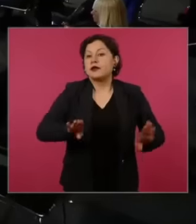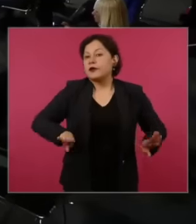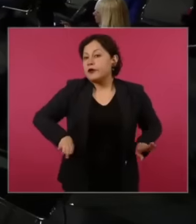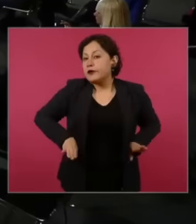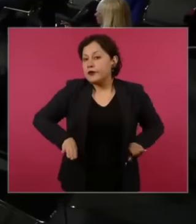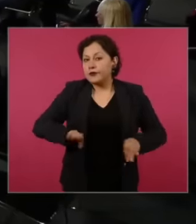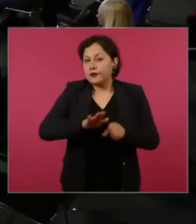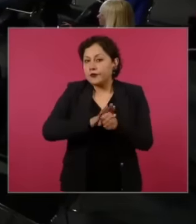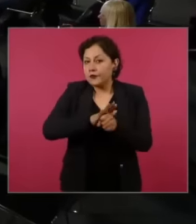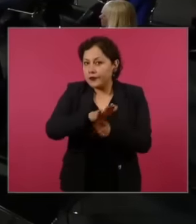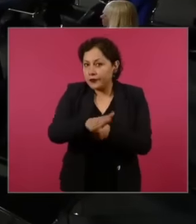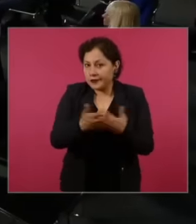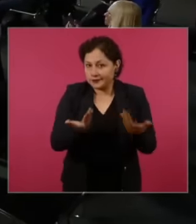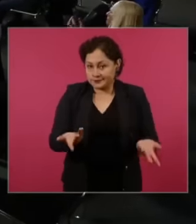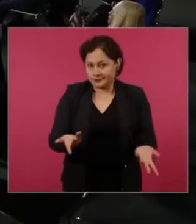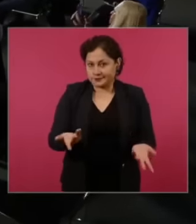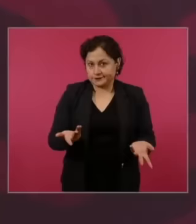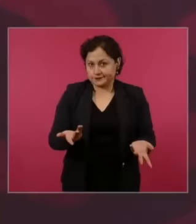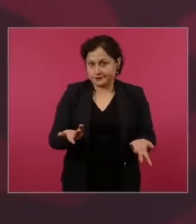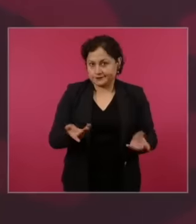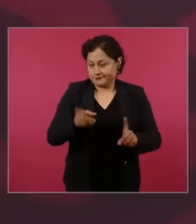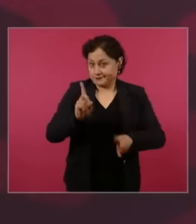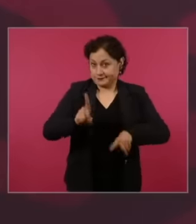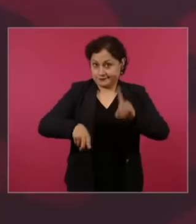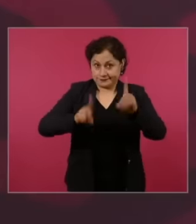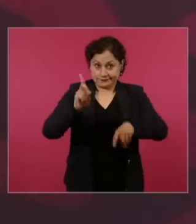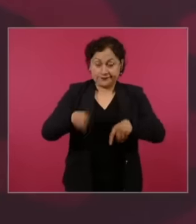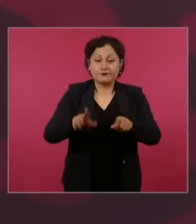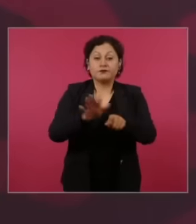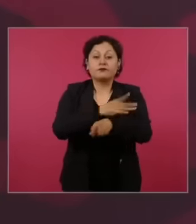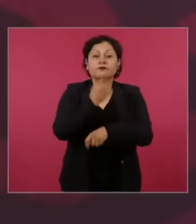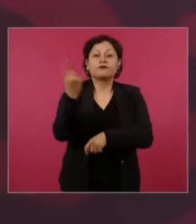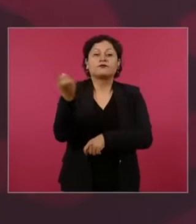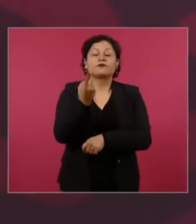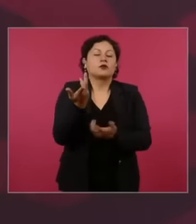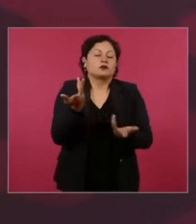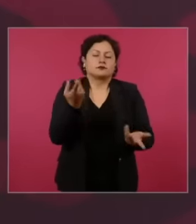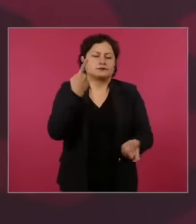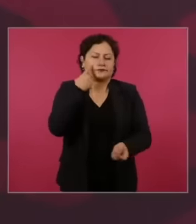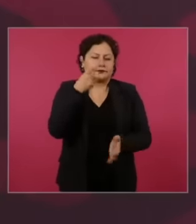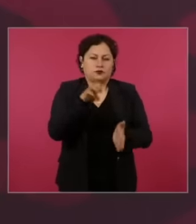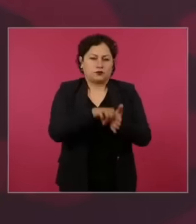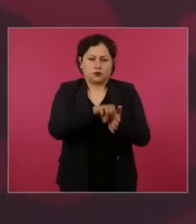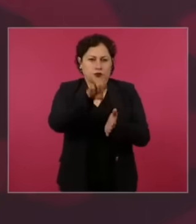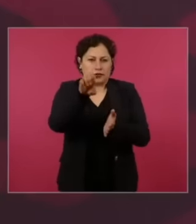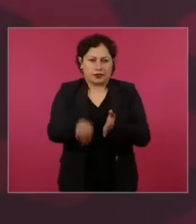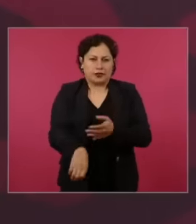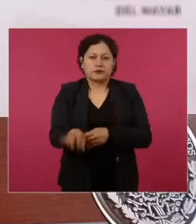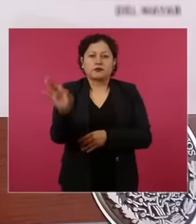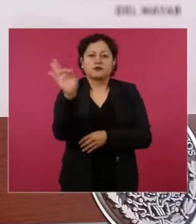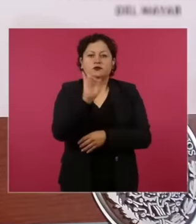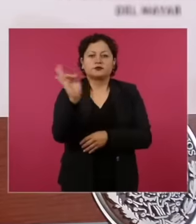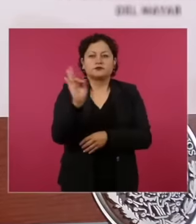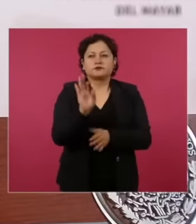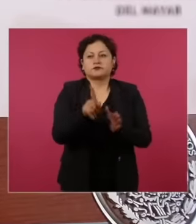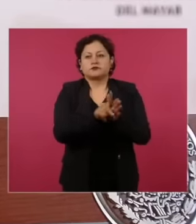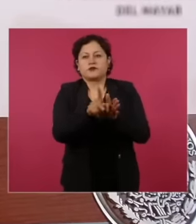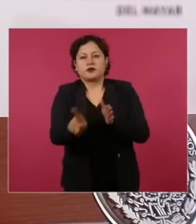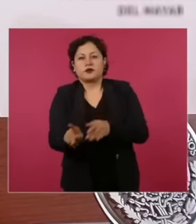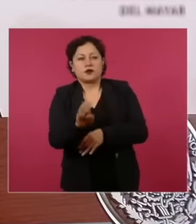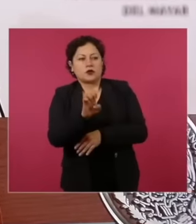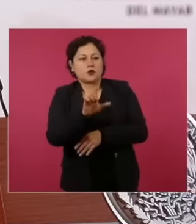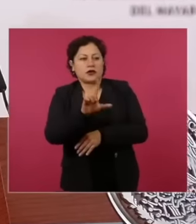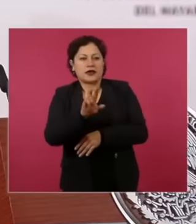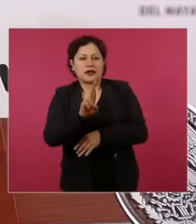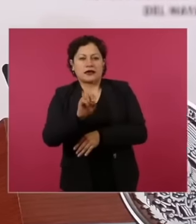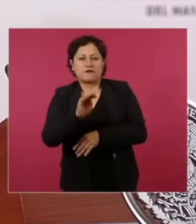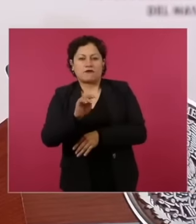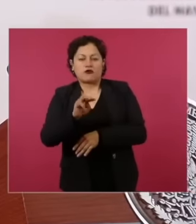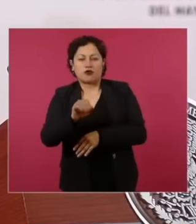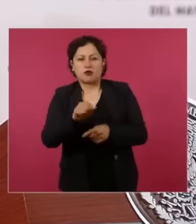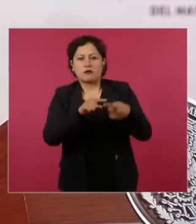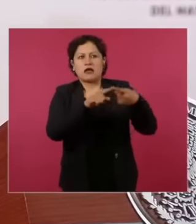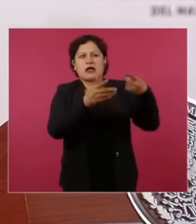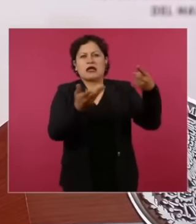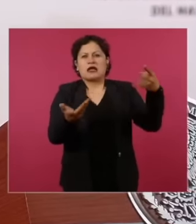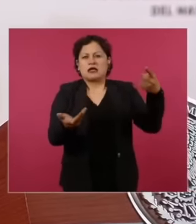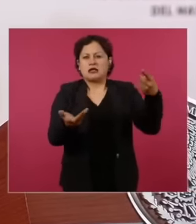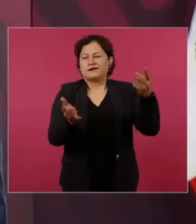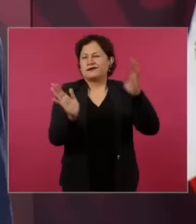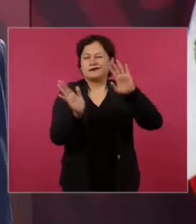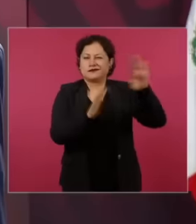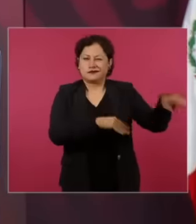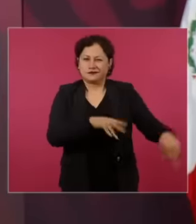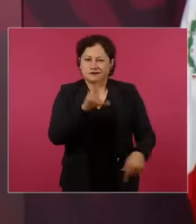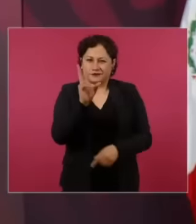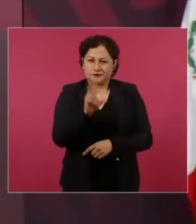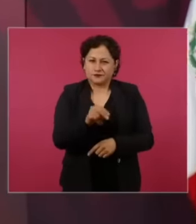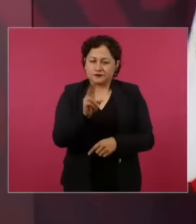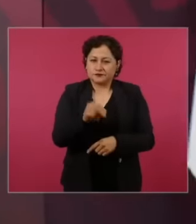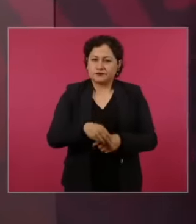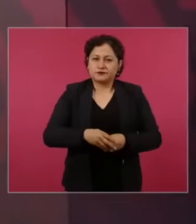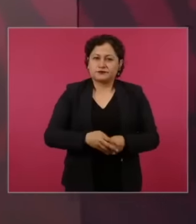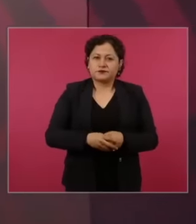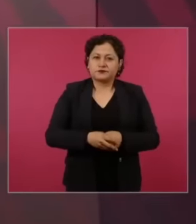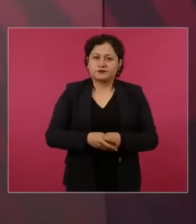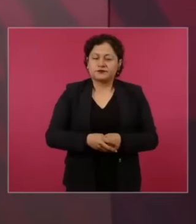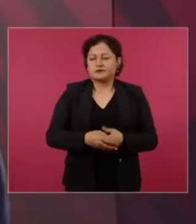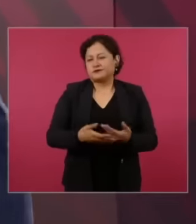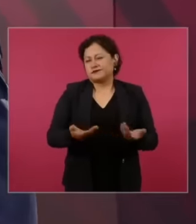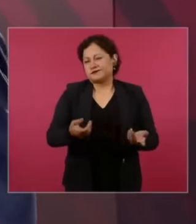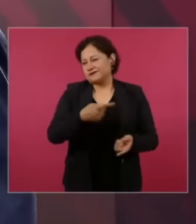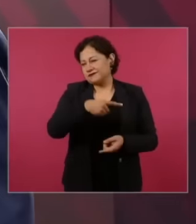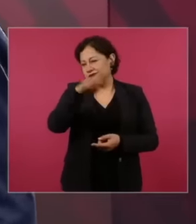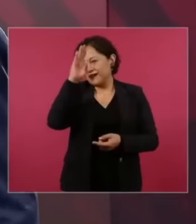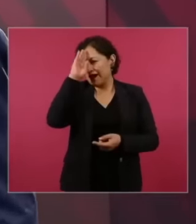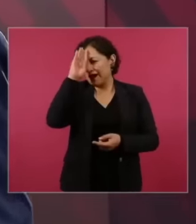if we talk about El reform But let's not talk about reform this is already a lot we already know that